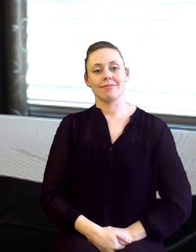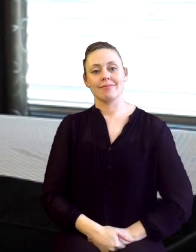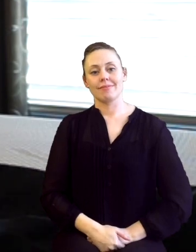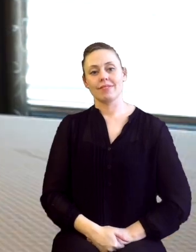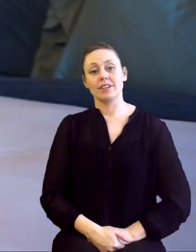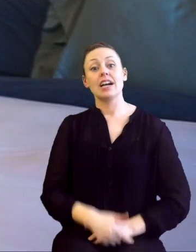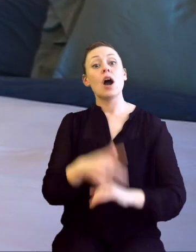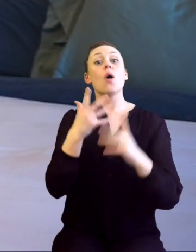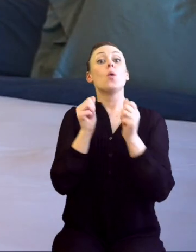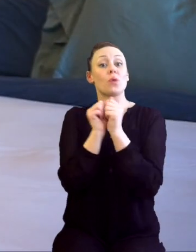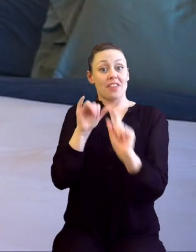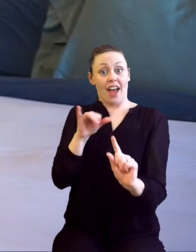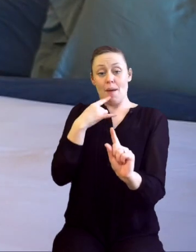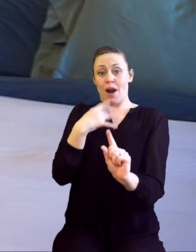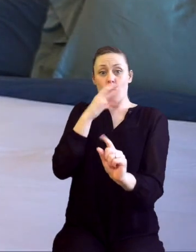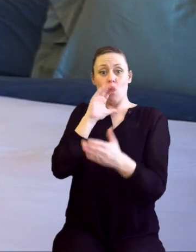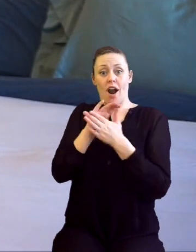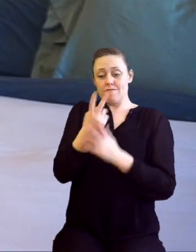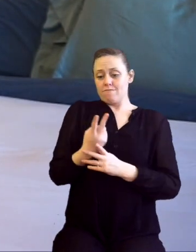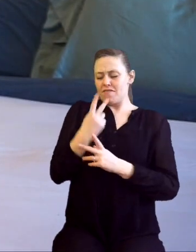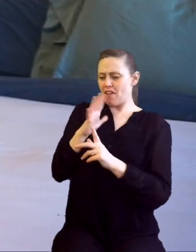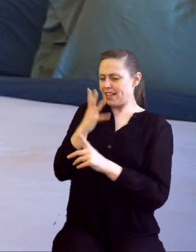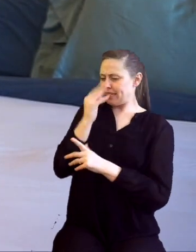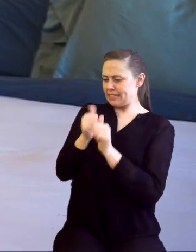That being said, my wife and I felt that the sleep tracking wasn't always